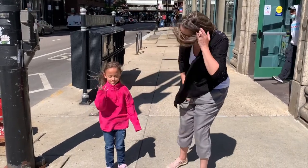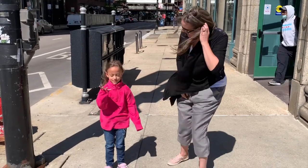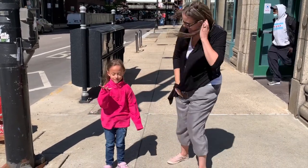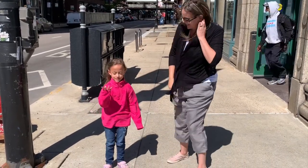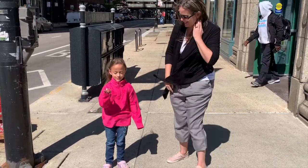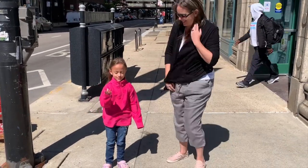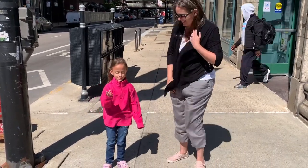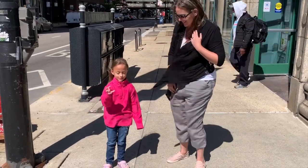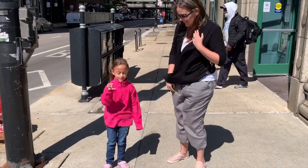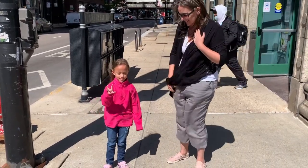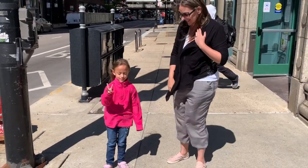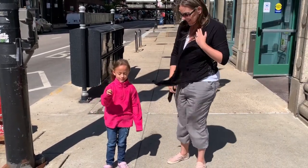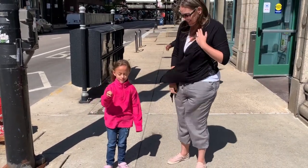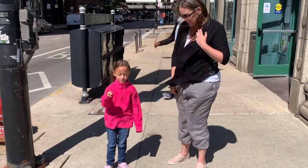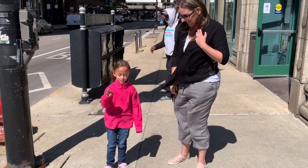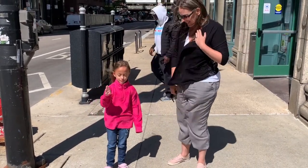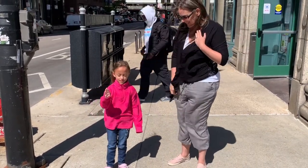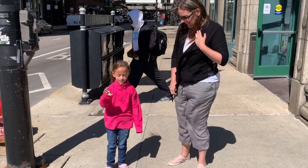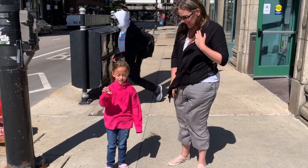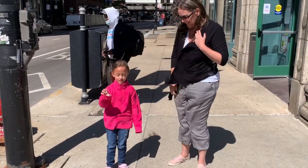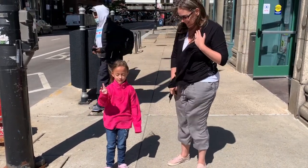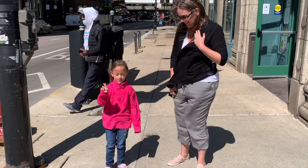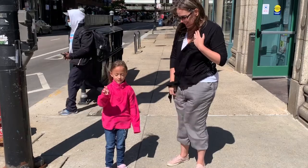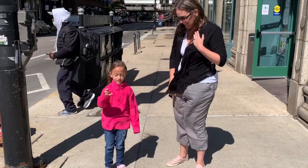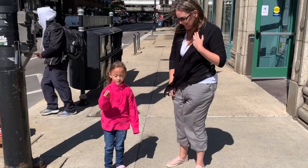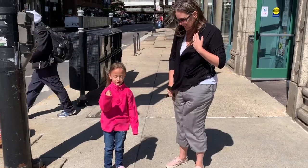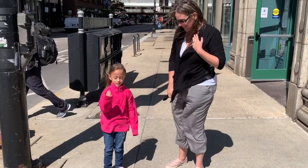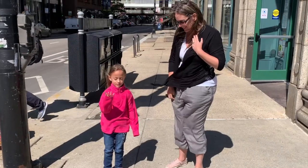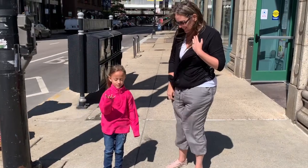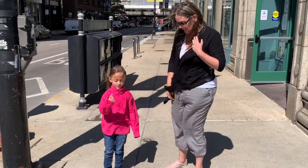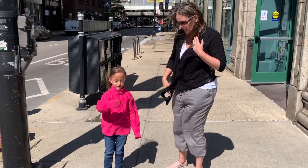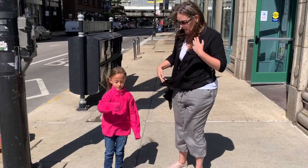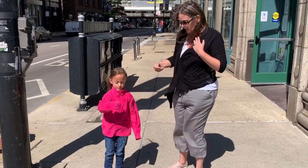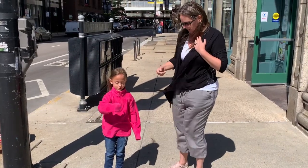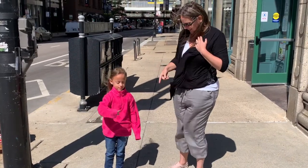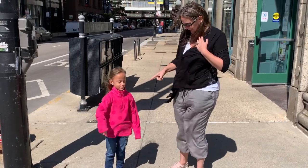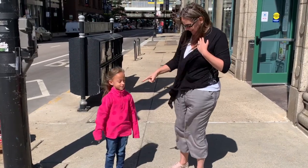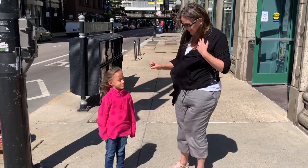Ember, that's my name.